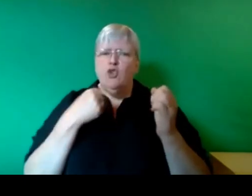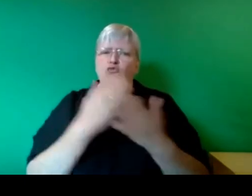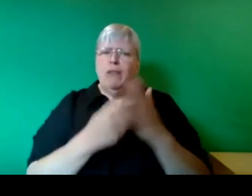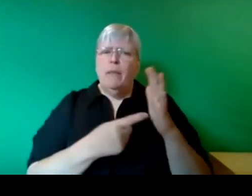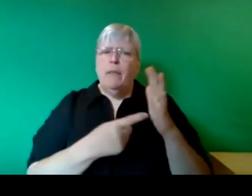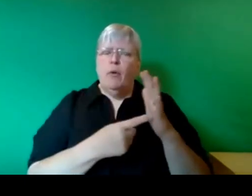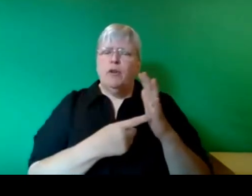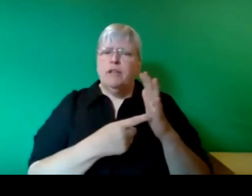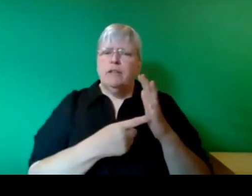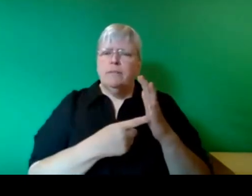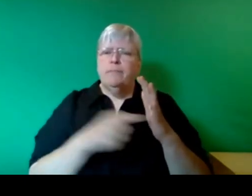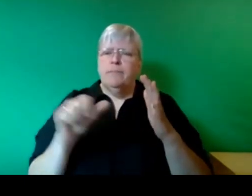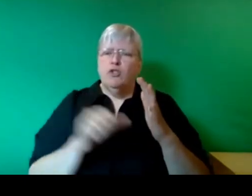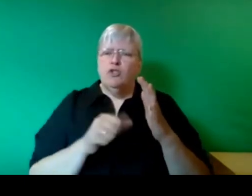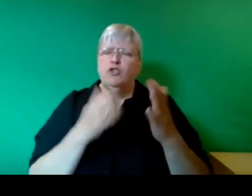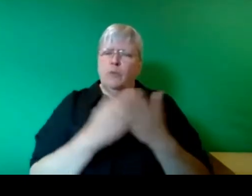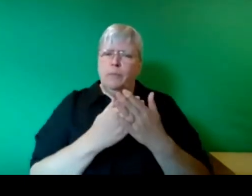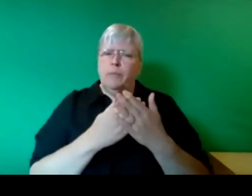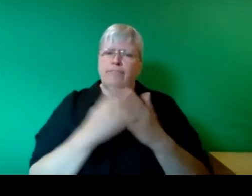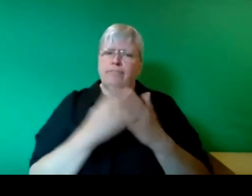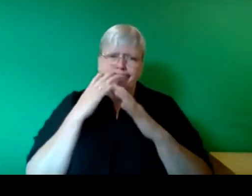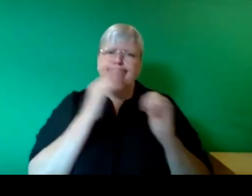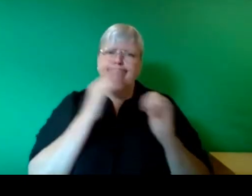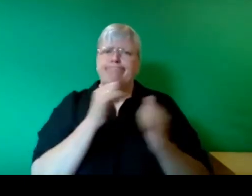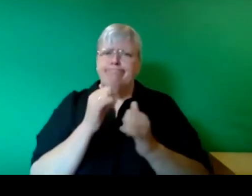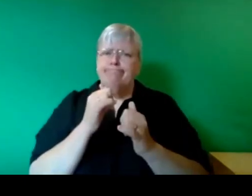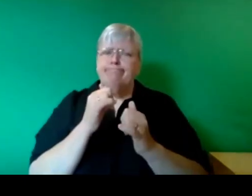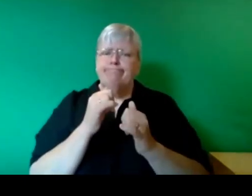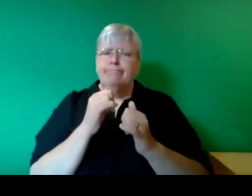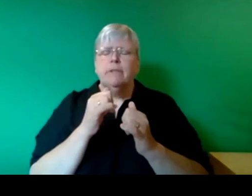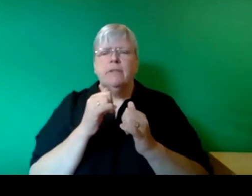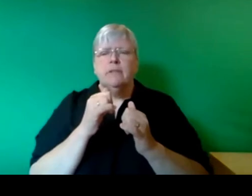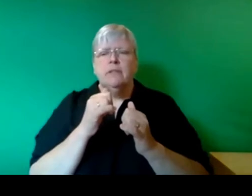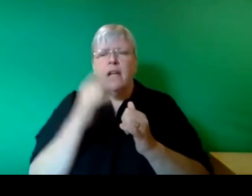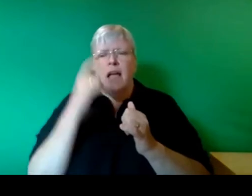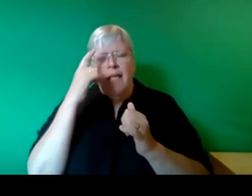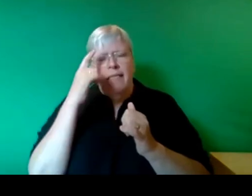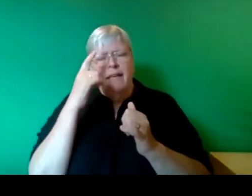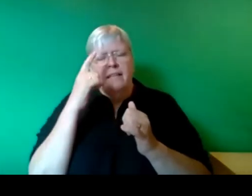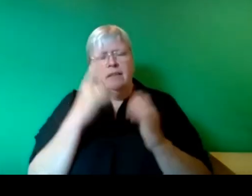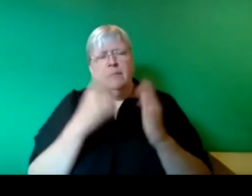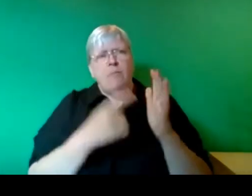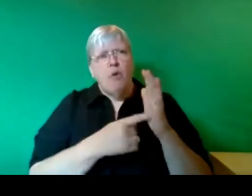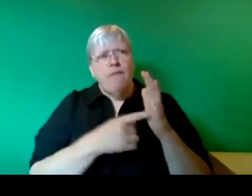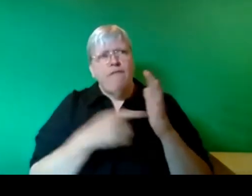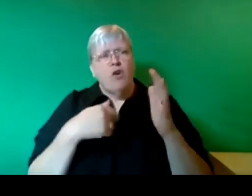really be looked at. I think they particularly, the key for me is that they not only recognize the